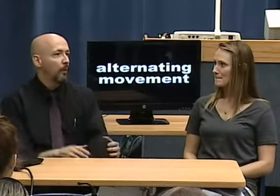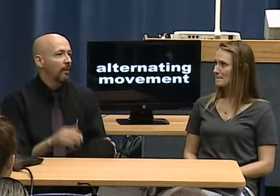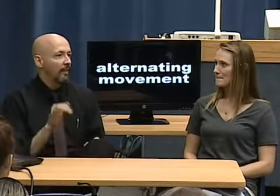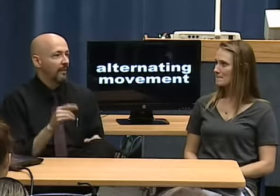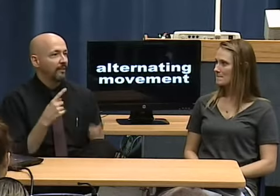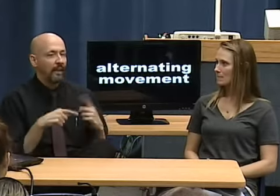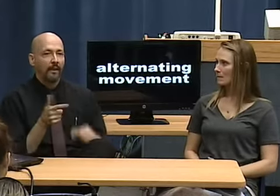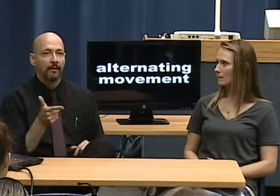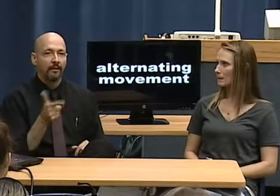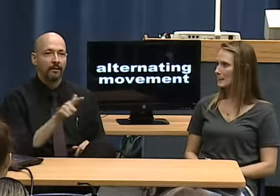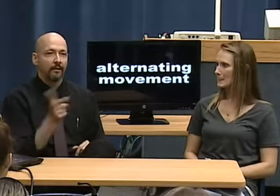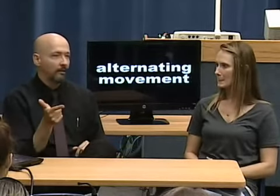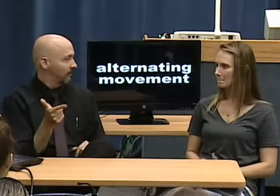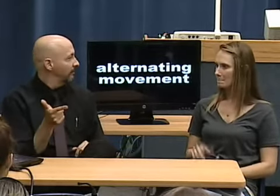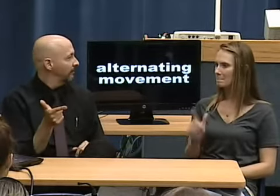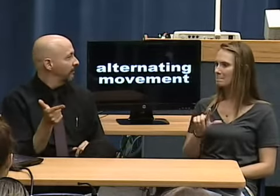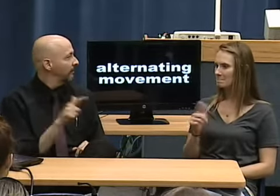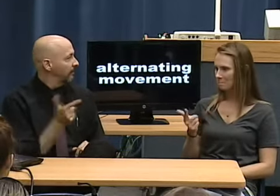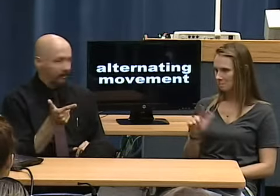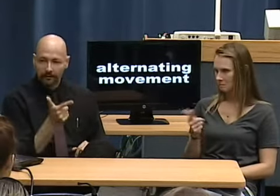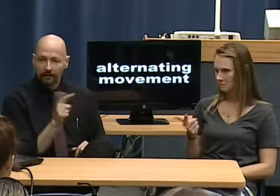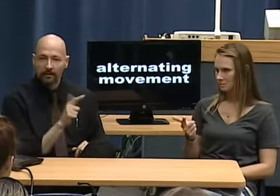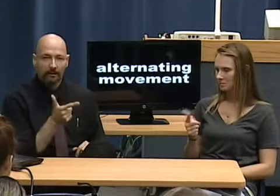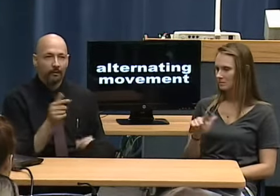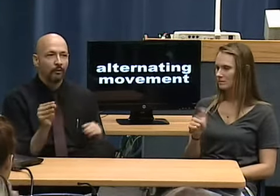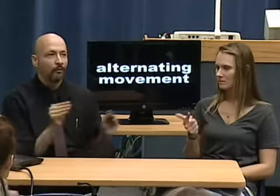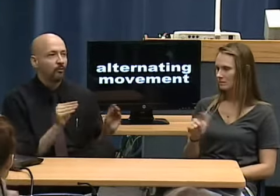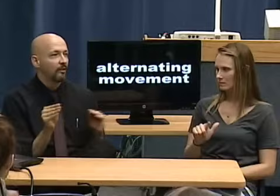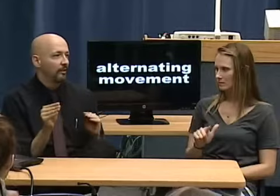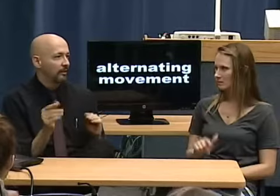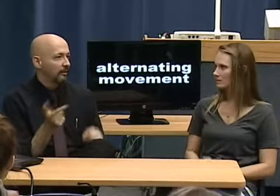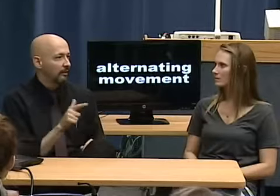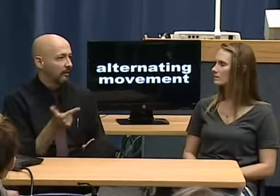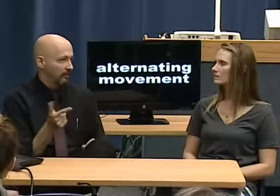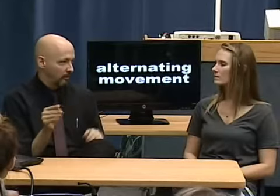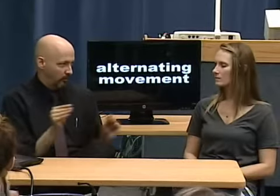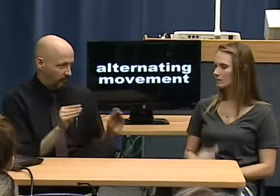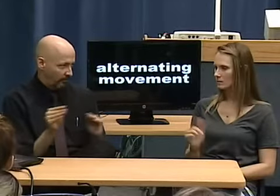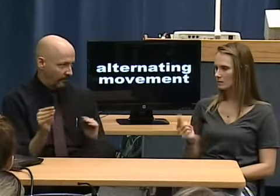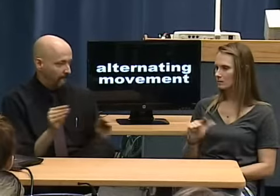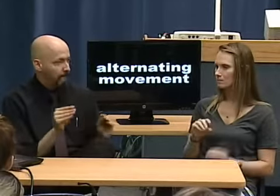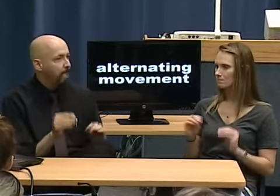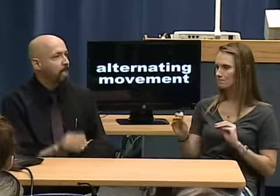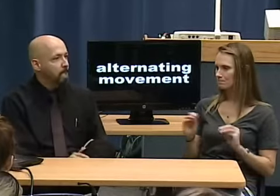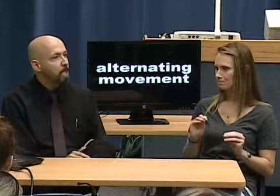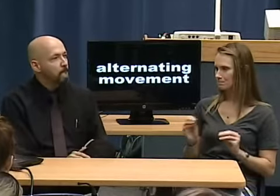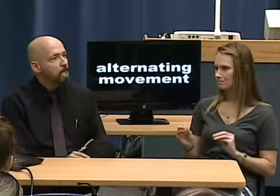The sign for that is "alternating." Movement. Alternating movement. Alternating movement.